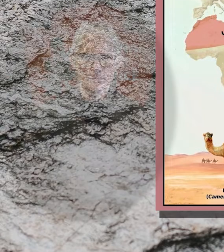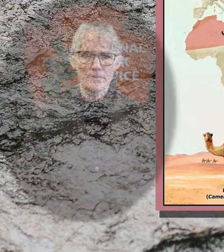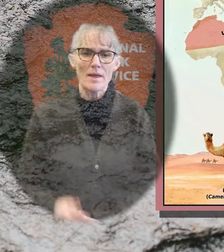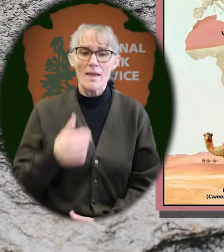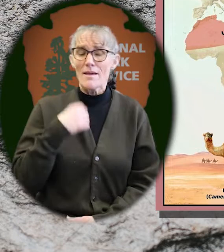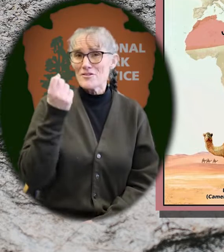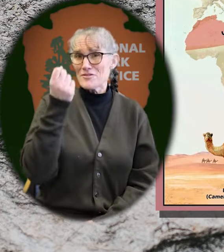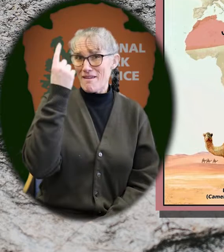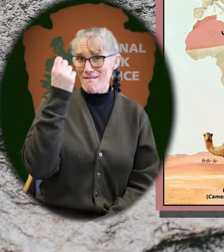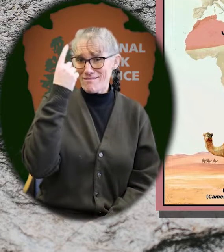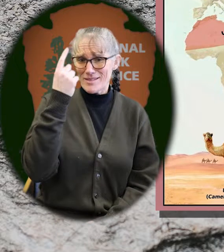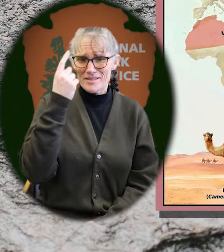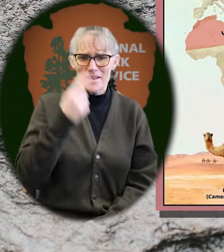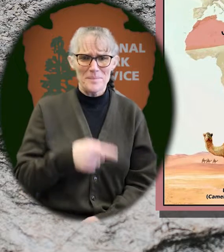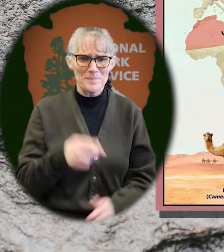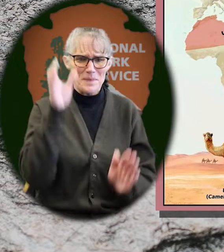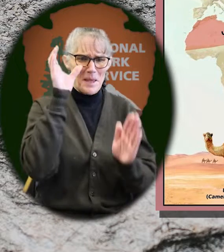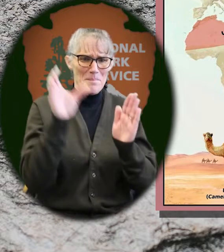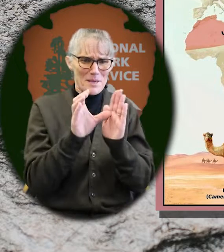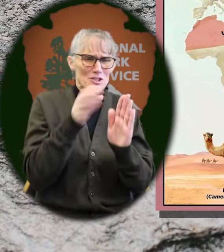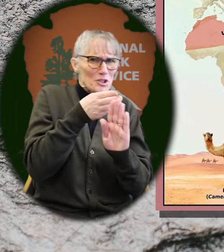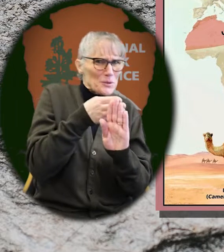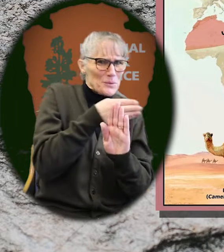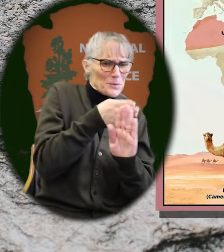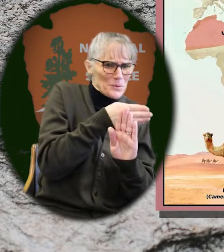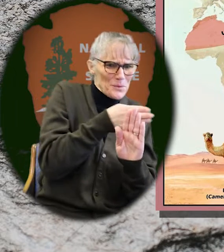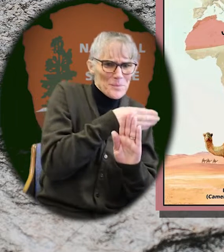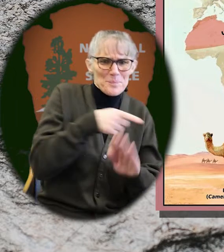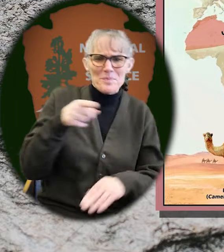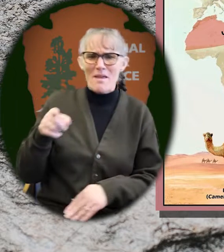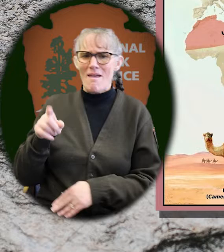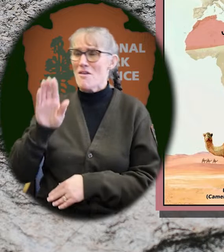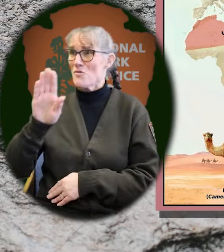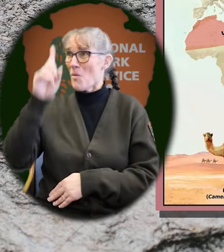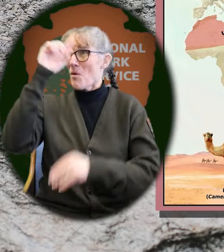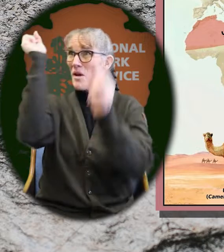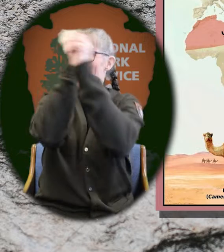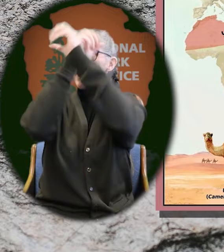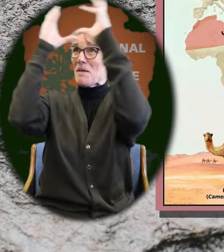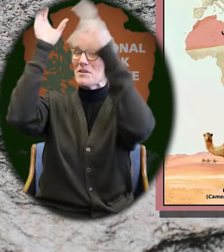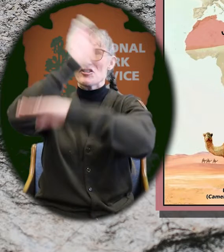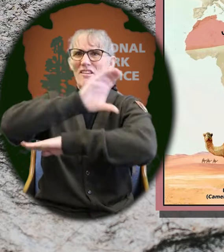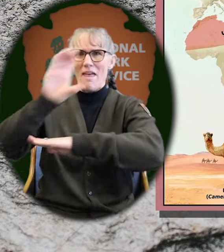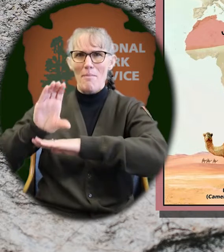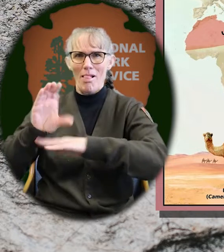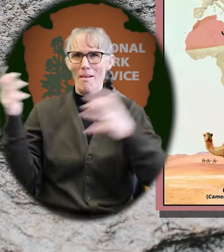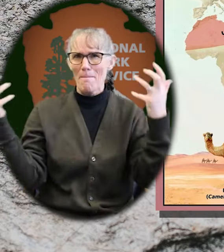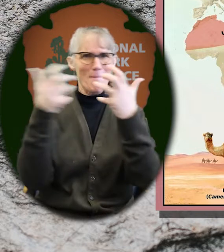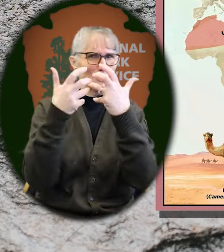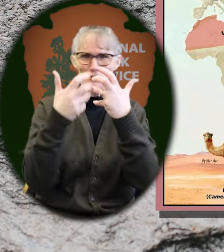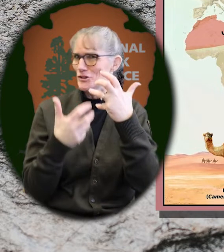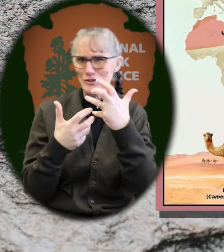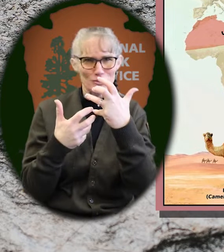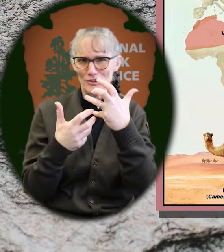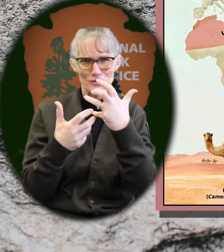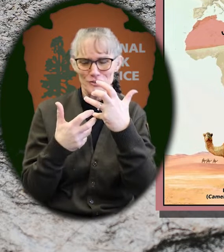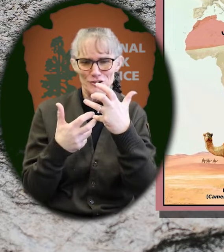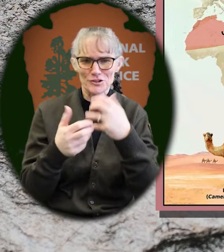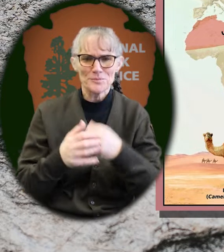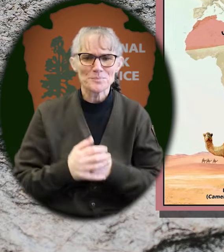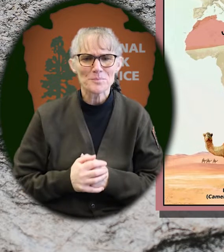So, it's understandable, if when you saw the picture on the last slide, that those did not align with the first thing that came to mind when you thought of a camel.